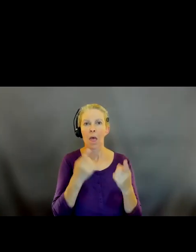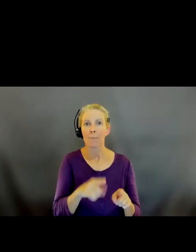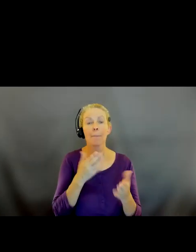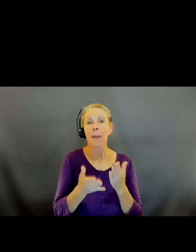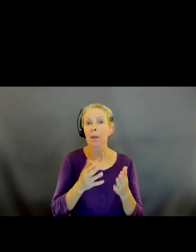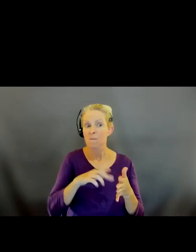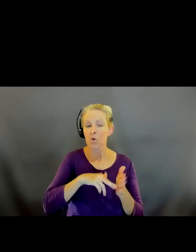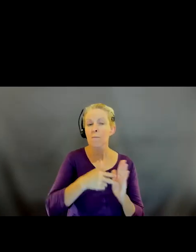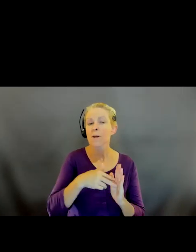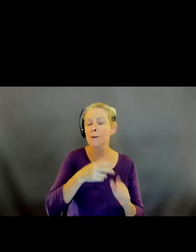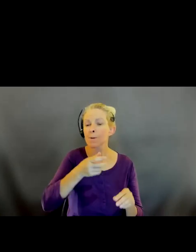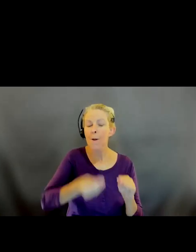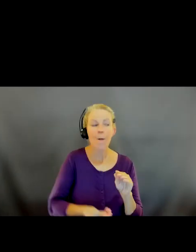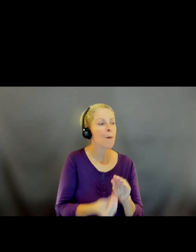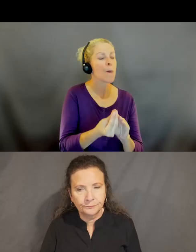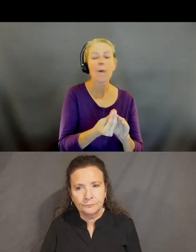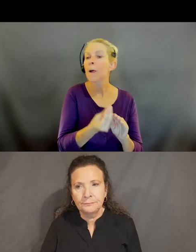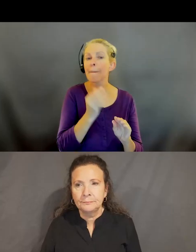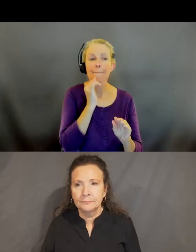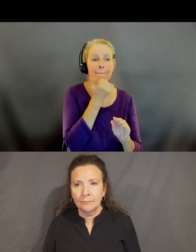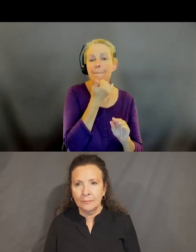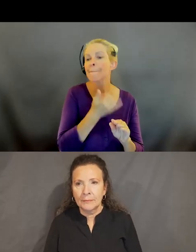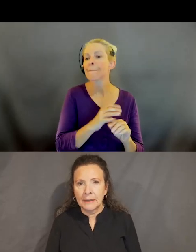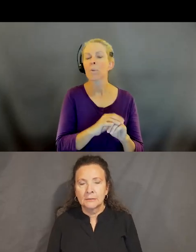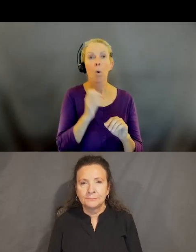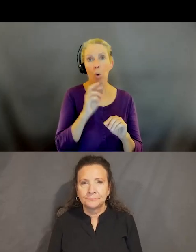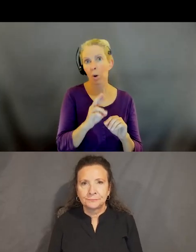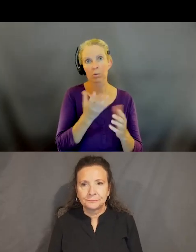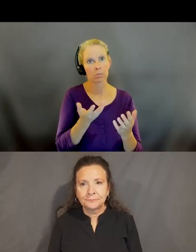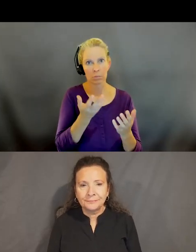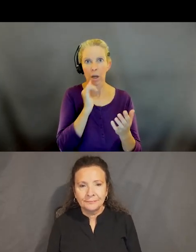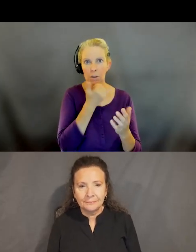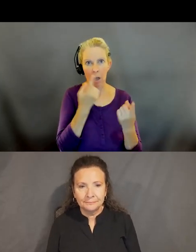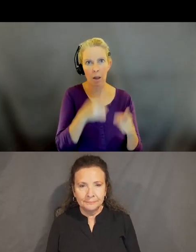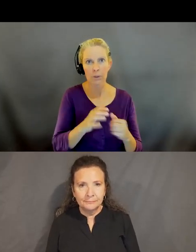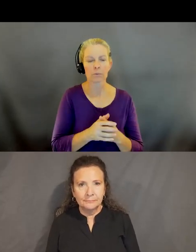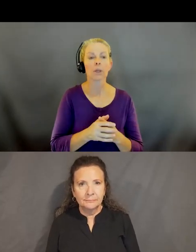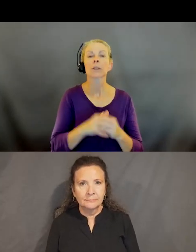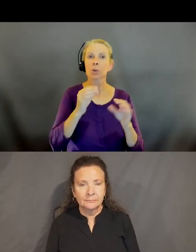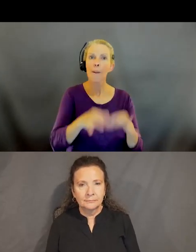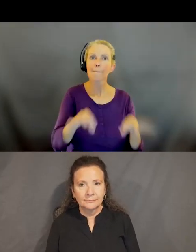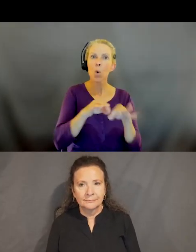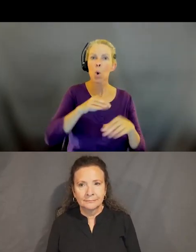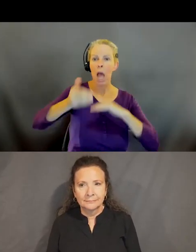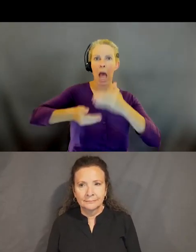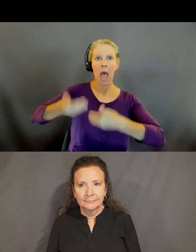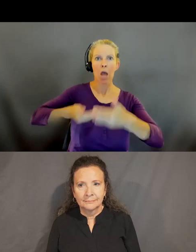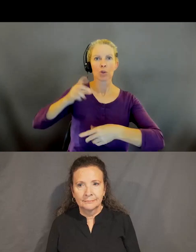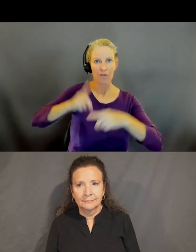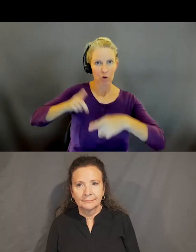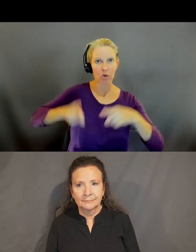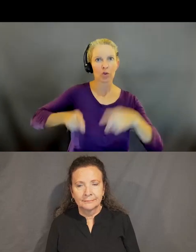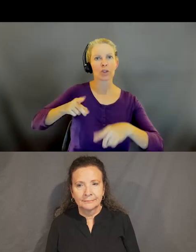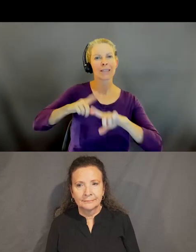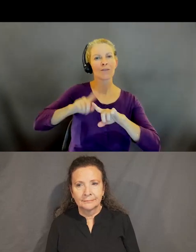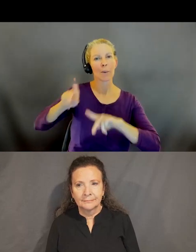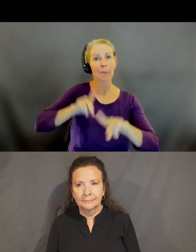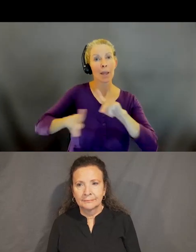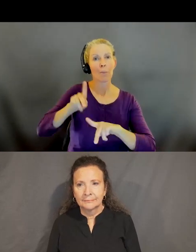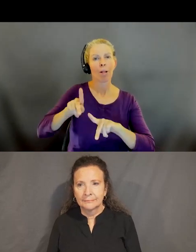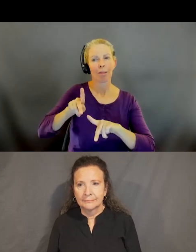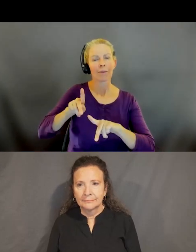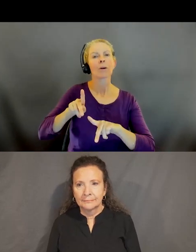your workforce. So that we have a quality and representation in the people that are creating